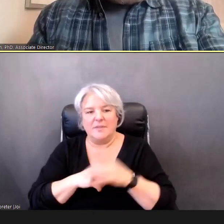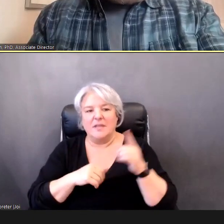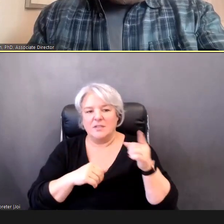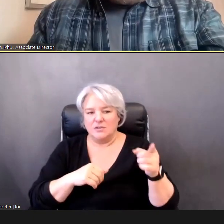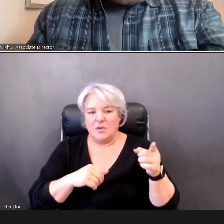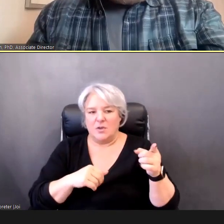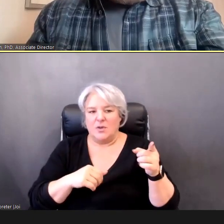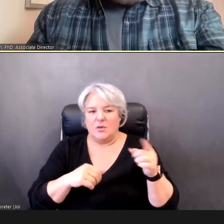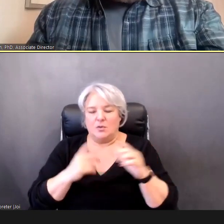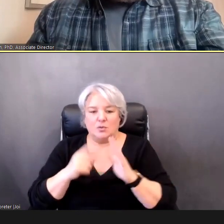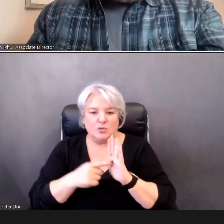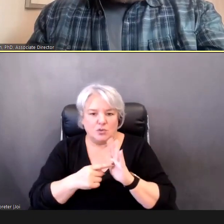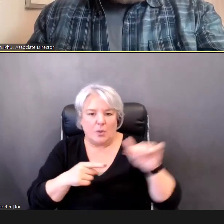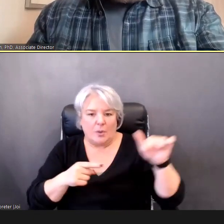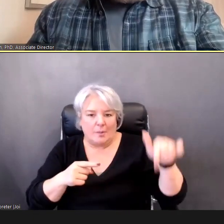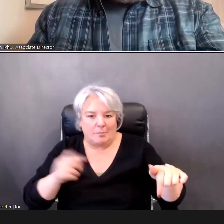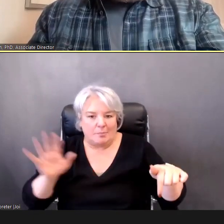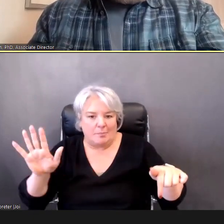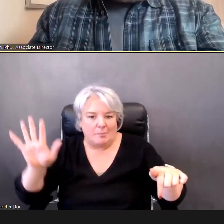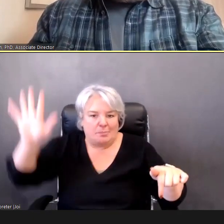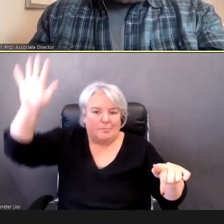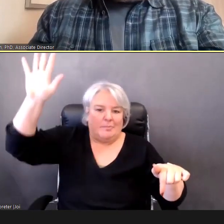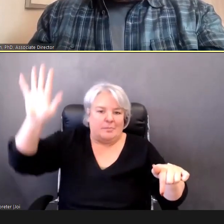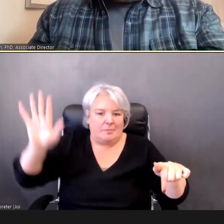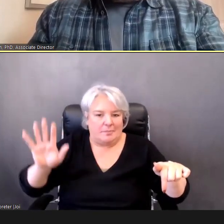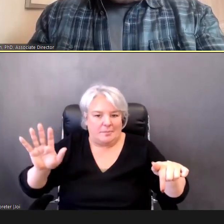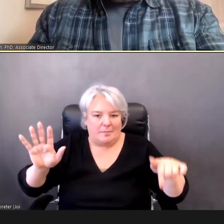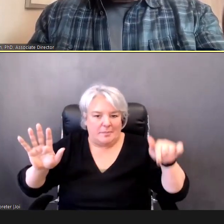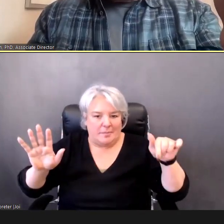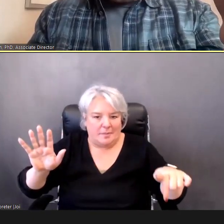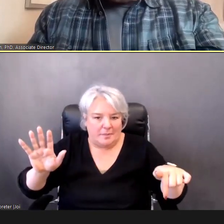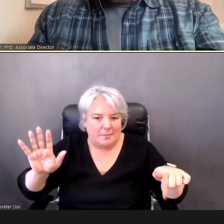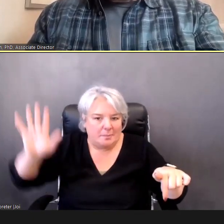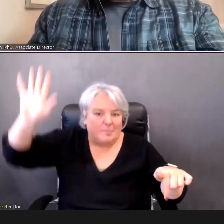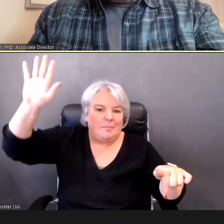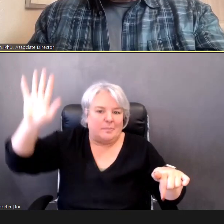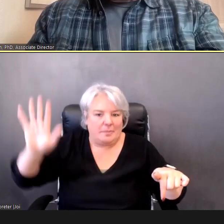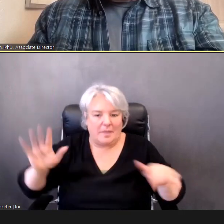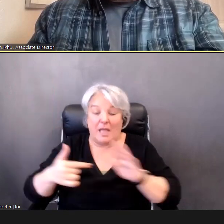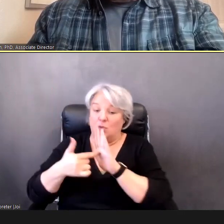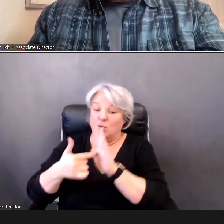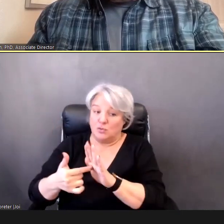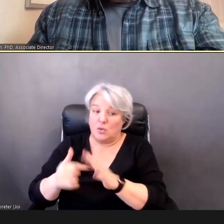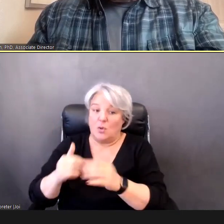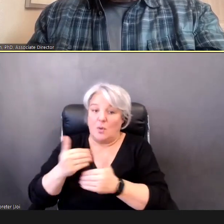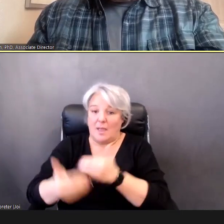screening um conditioning the child here and Terry I know you always have